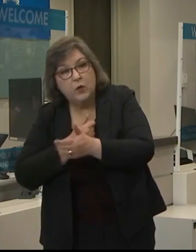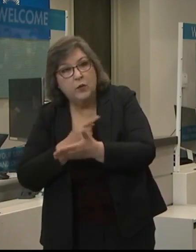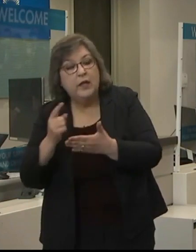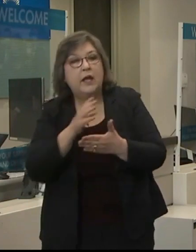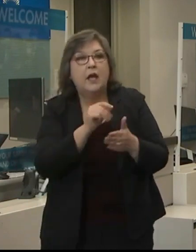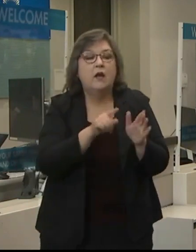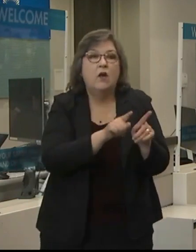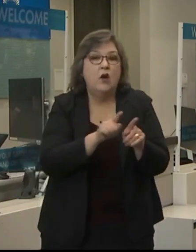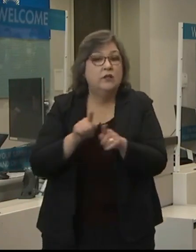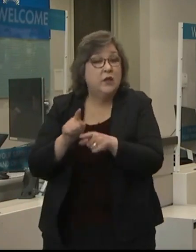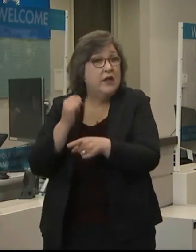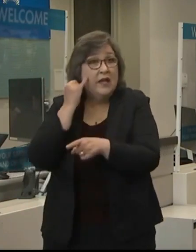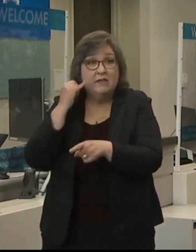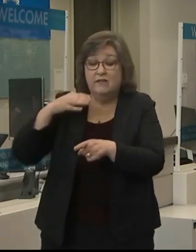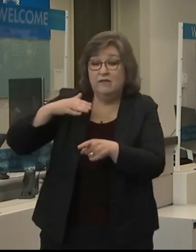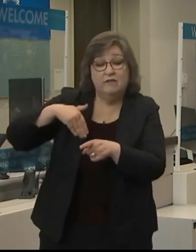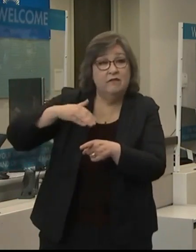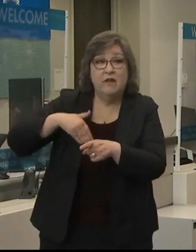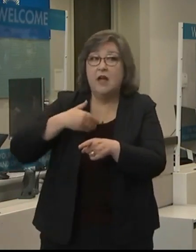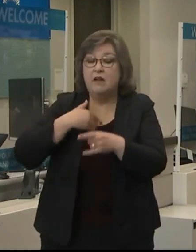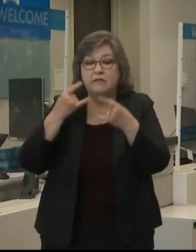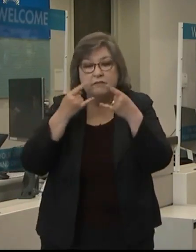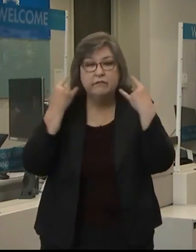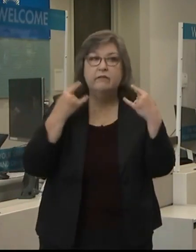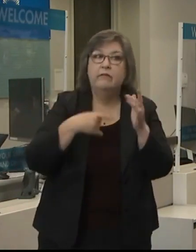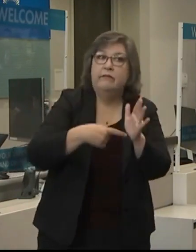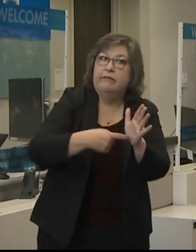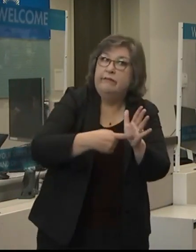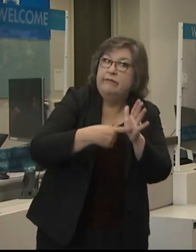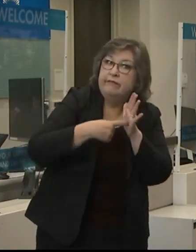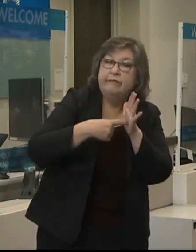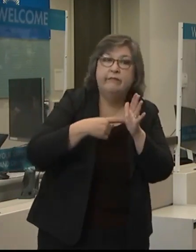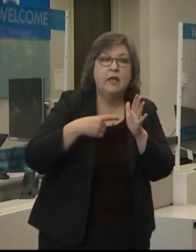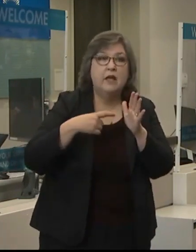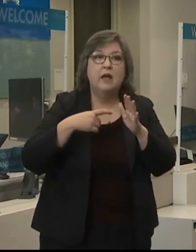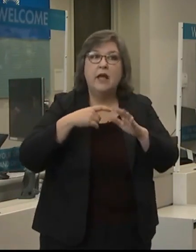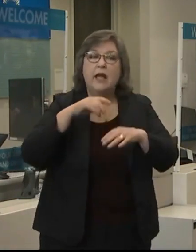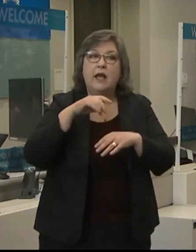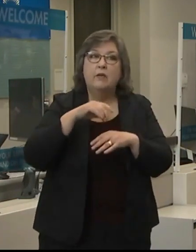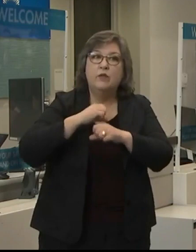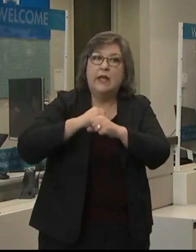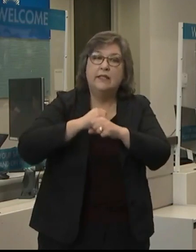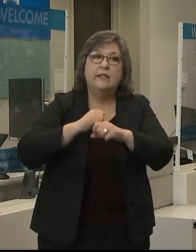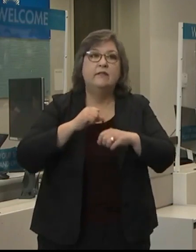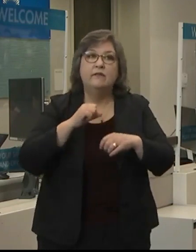relates to protective gear and 95 respirator masks as an example will